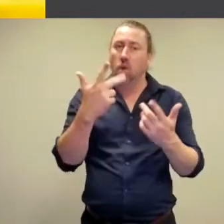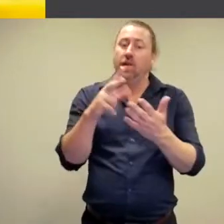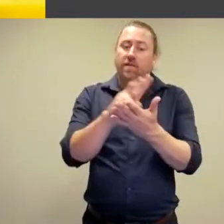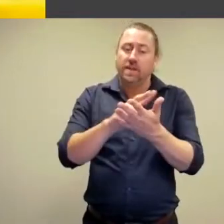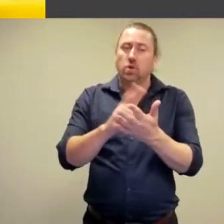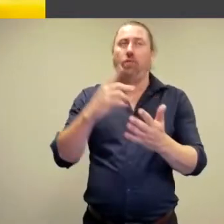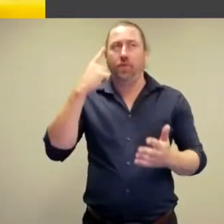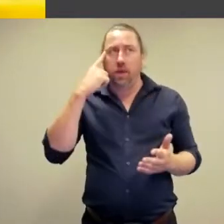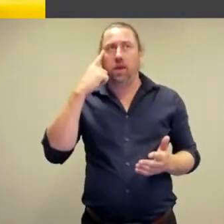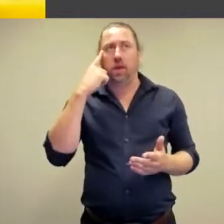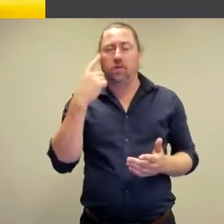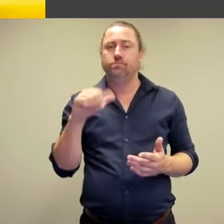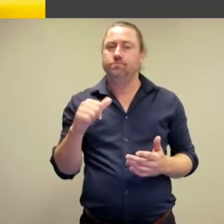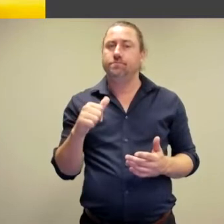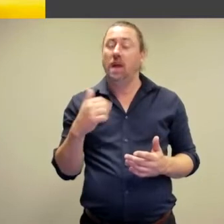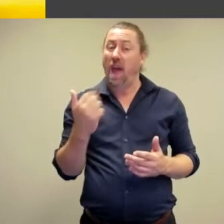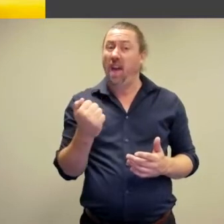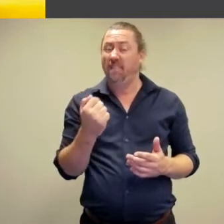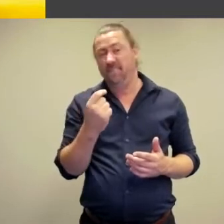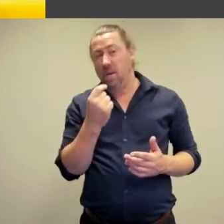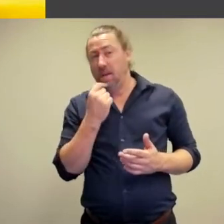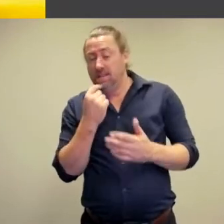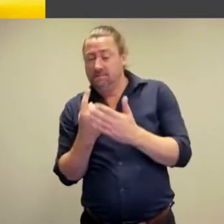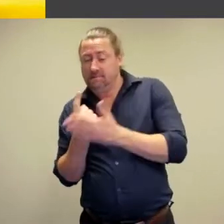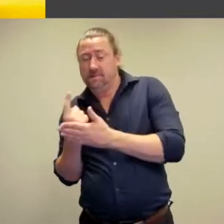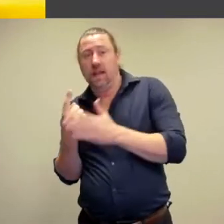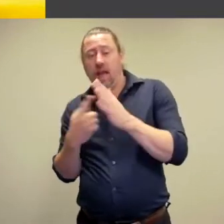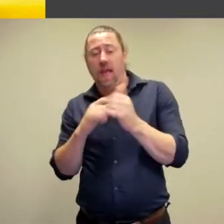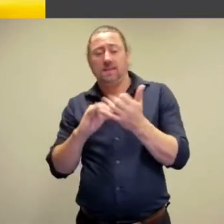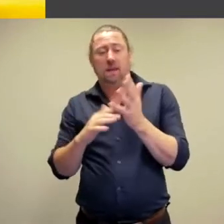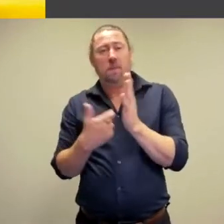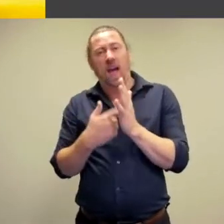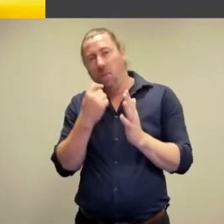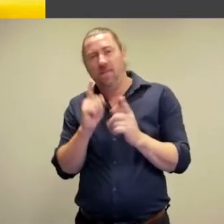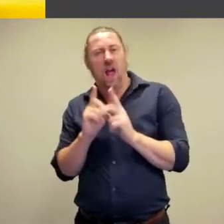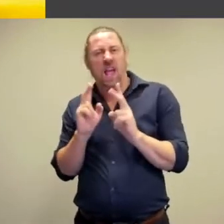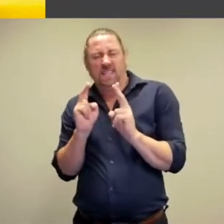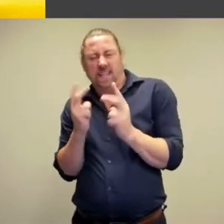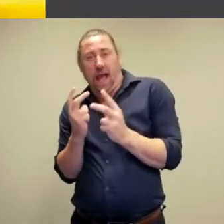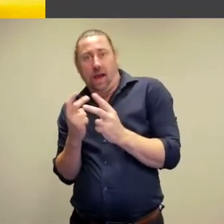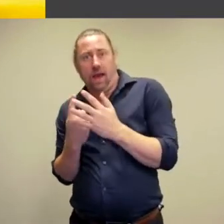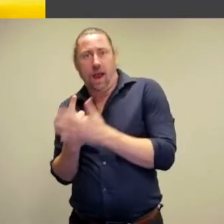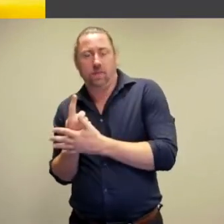a darker element that exists in